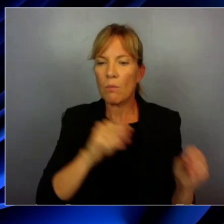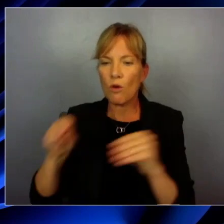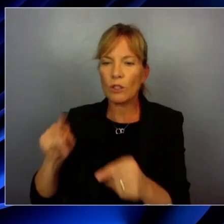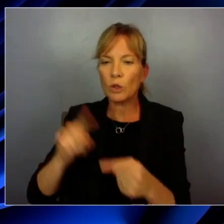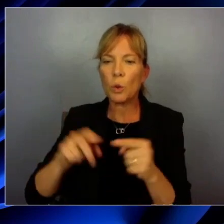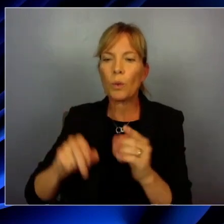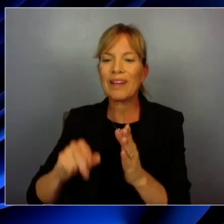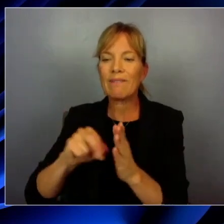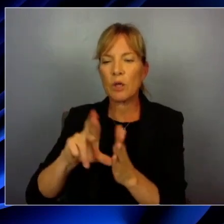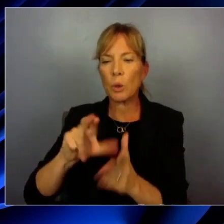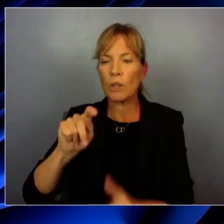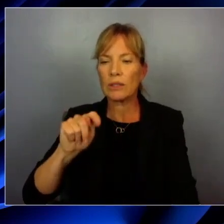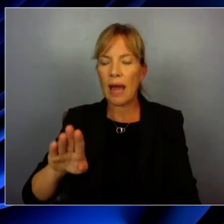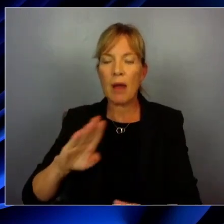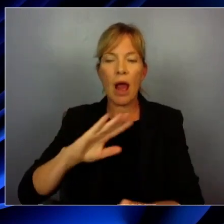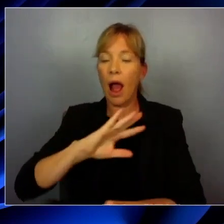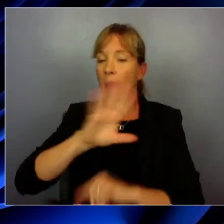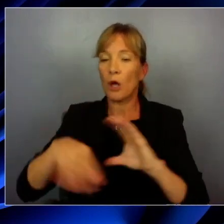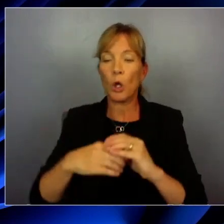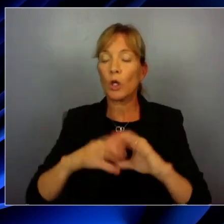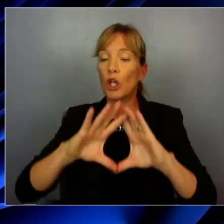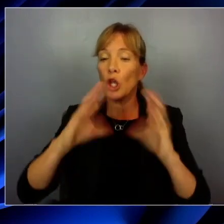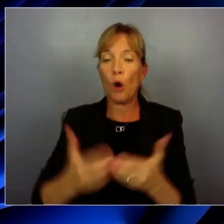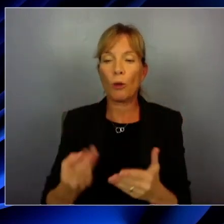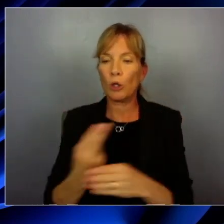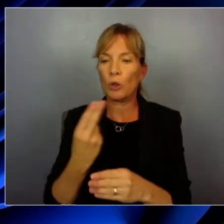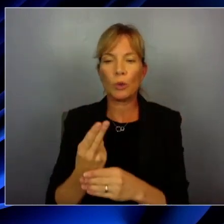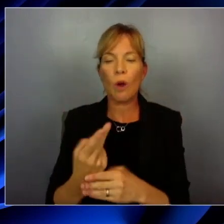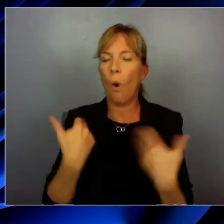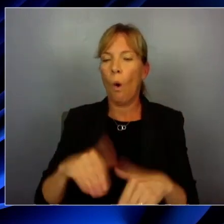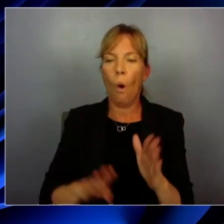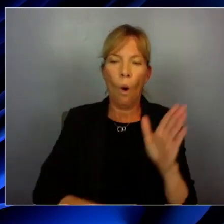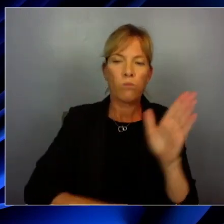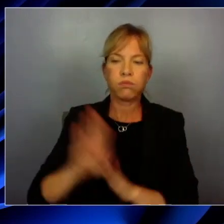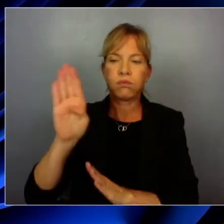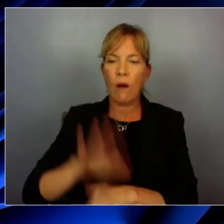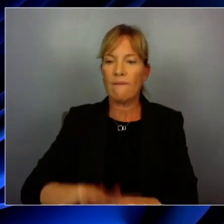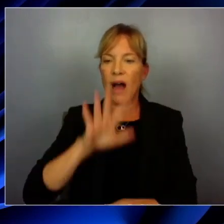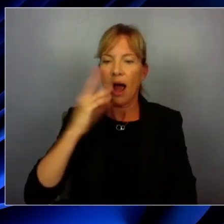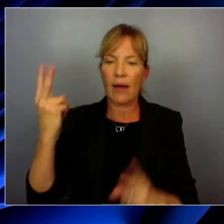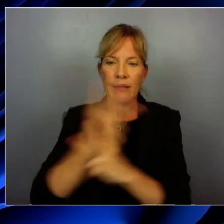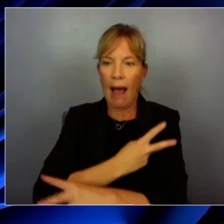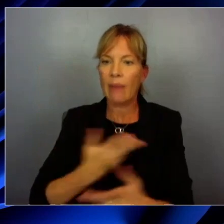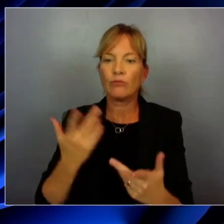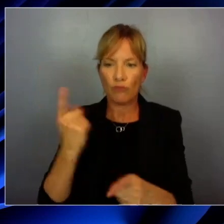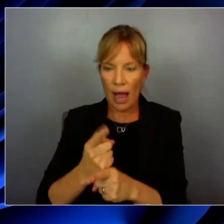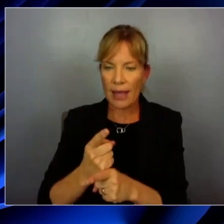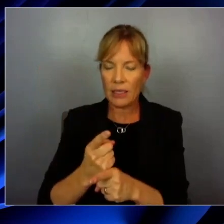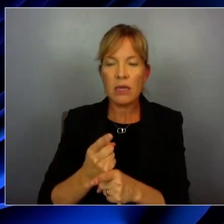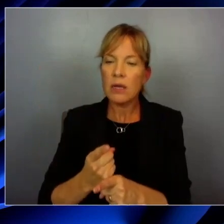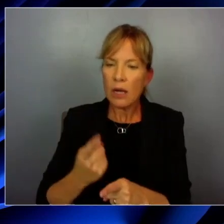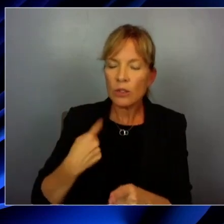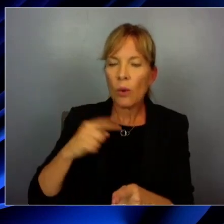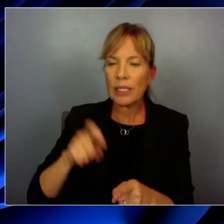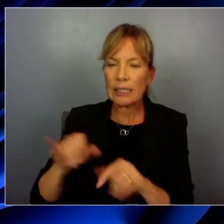use of the accessibility checker rocketed. It went up like 5X right? We need to do the same with Windows accessibility.